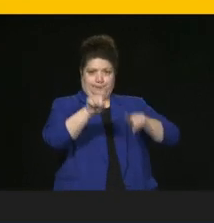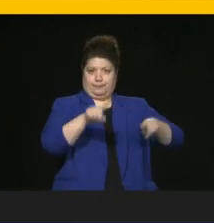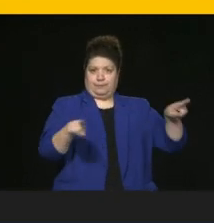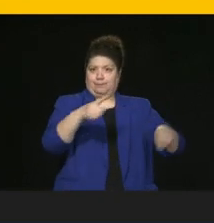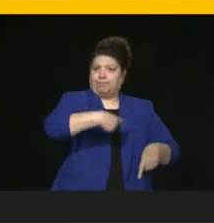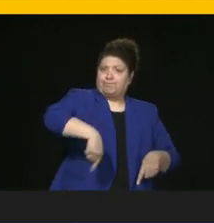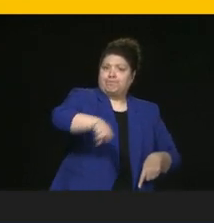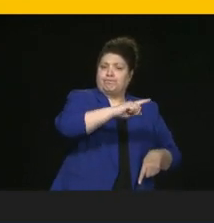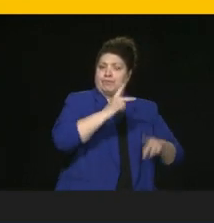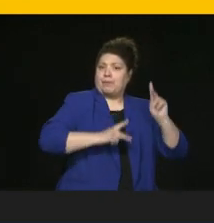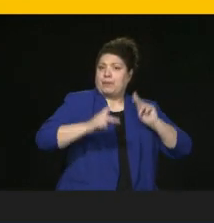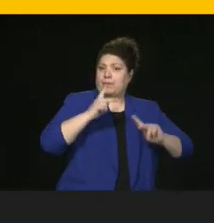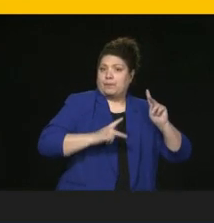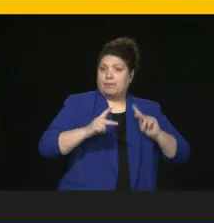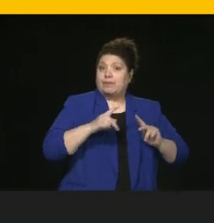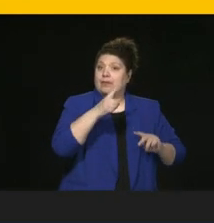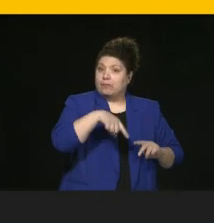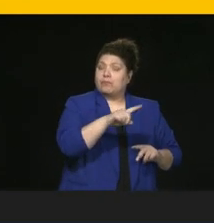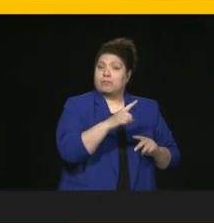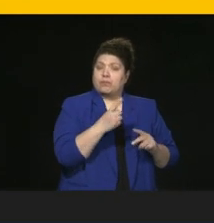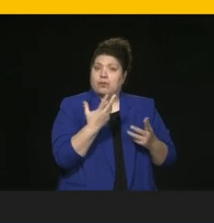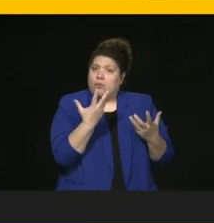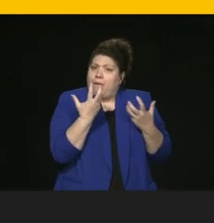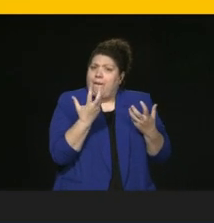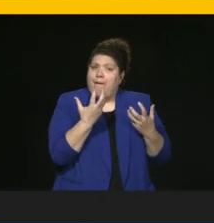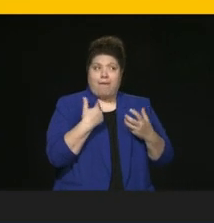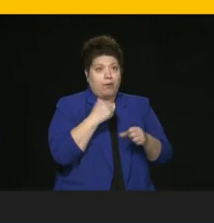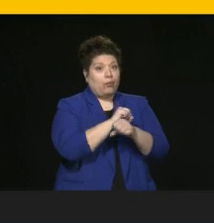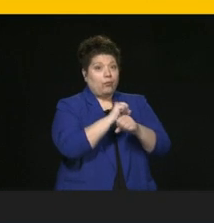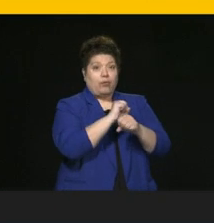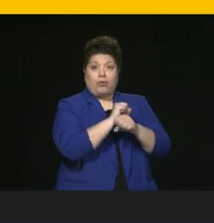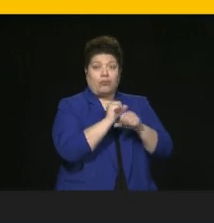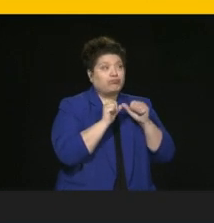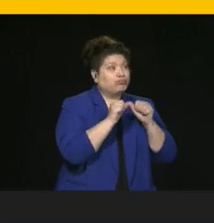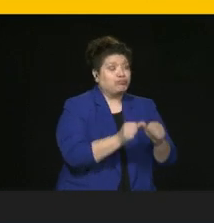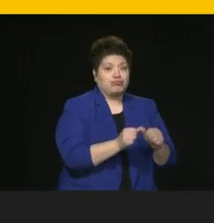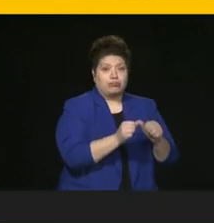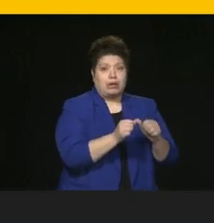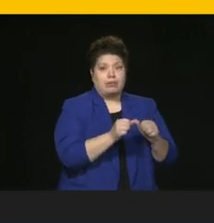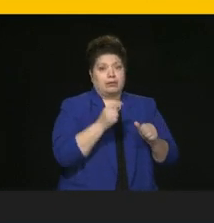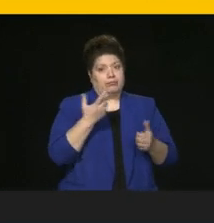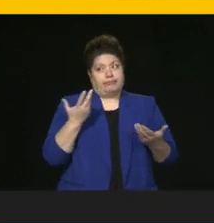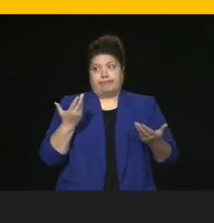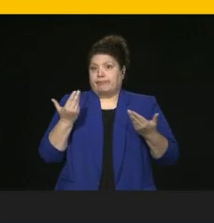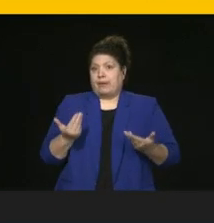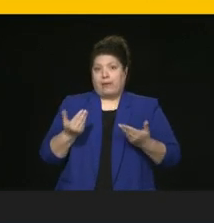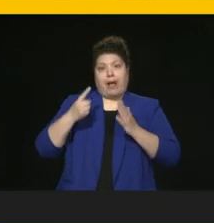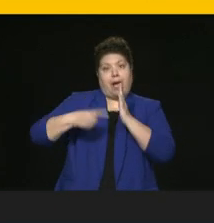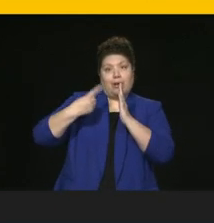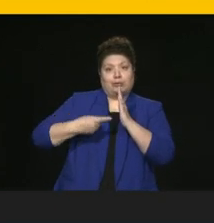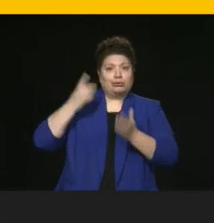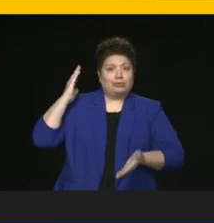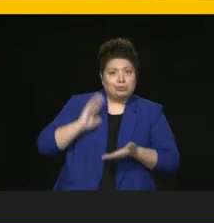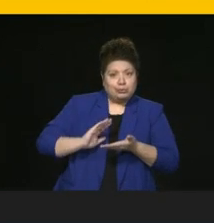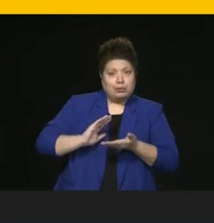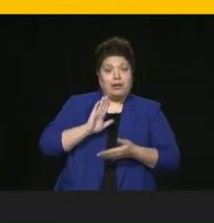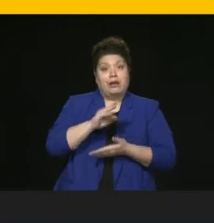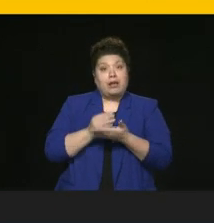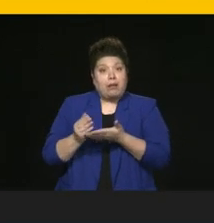CURRENTLY EXPERIENCING. WE KNOW THAT PEOPLE WANT TO REMAIN IN THE WORKFORCE, BUT